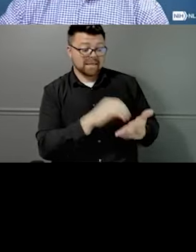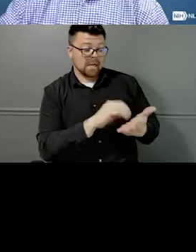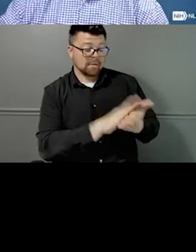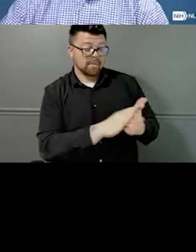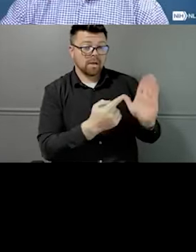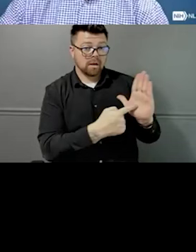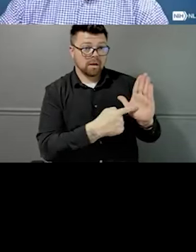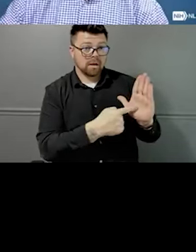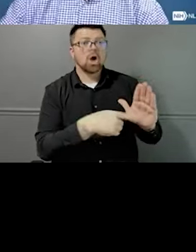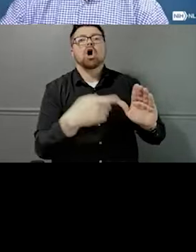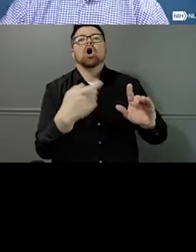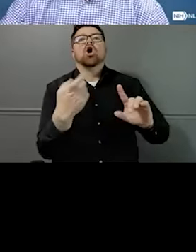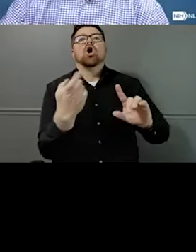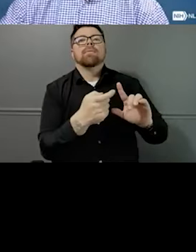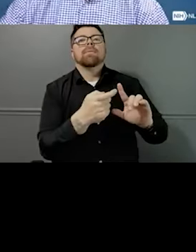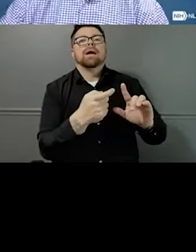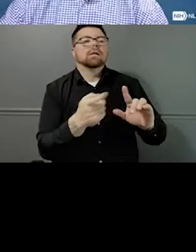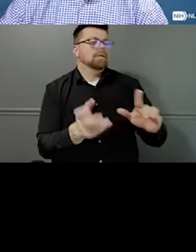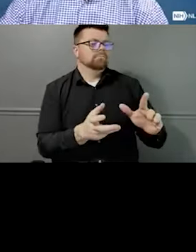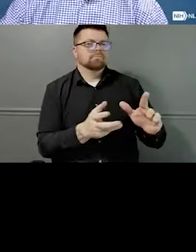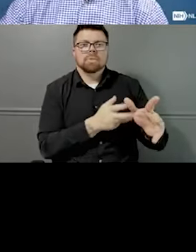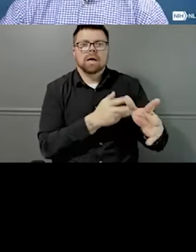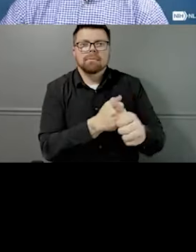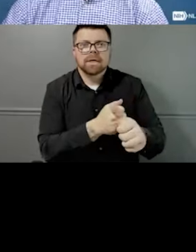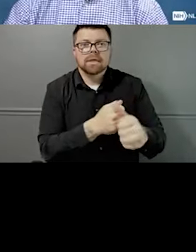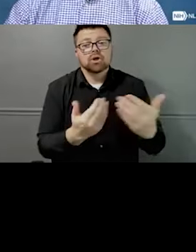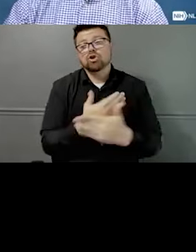into the new 24-1 format.